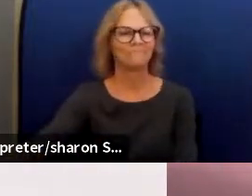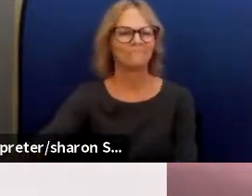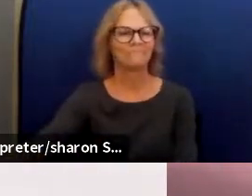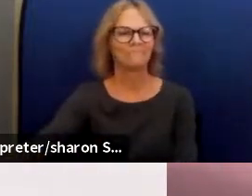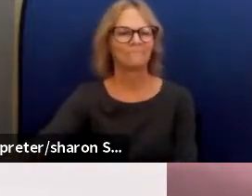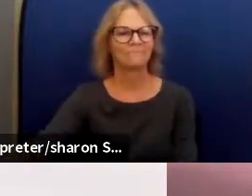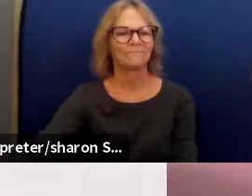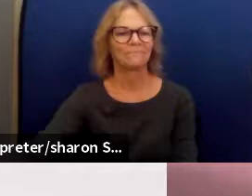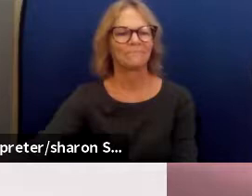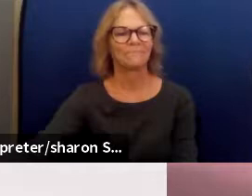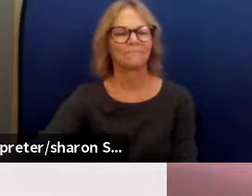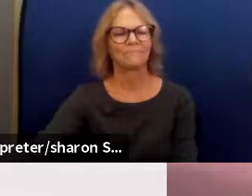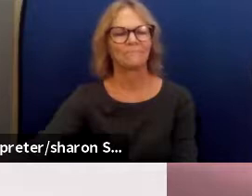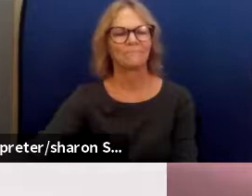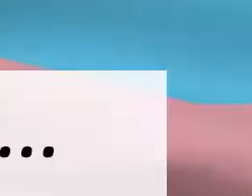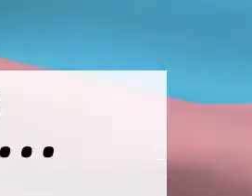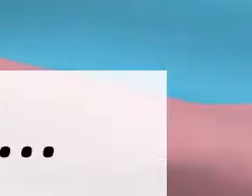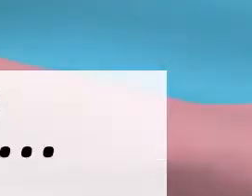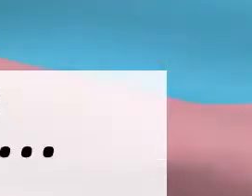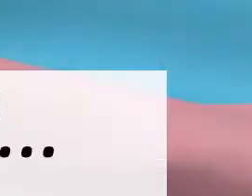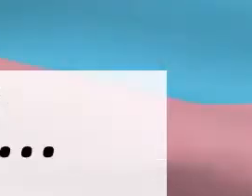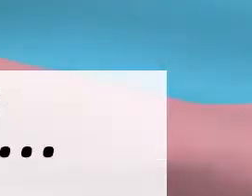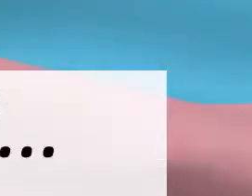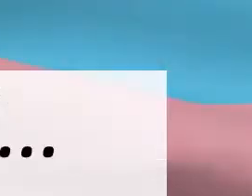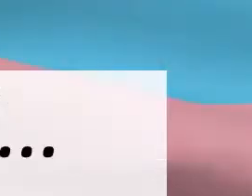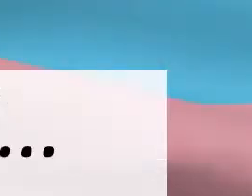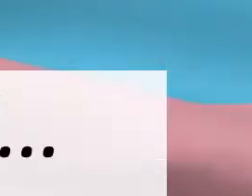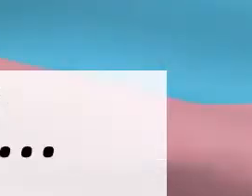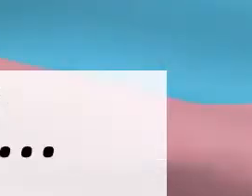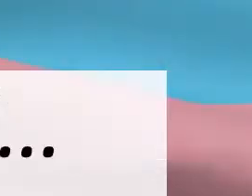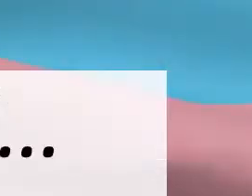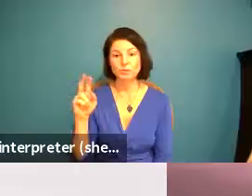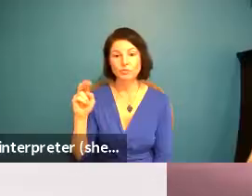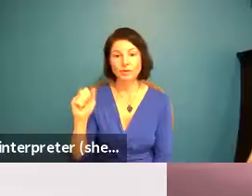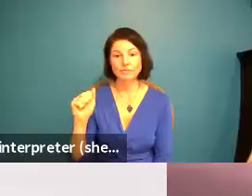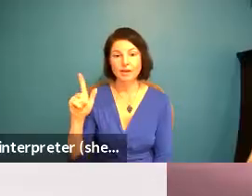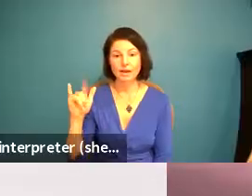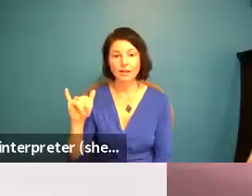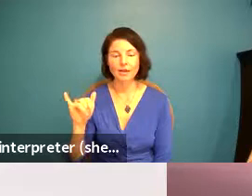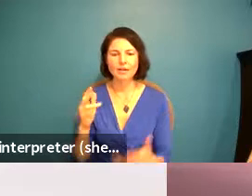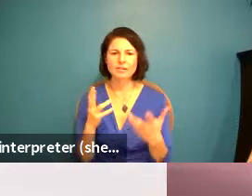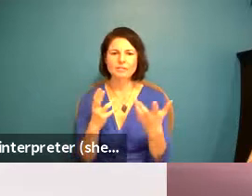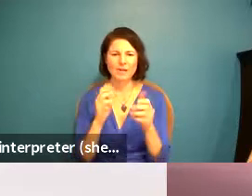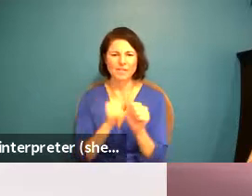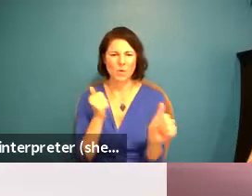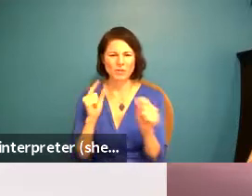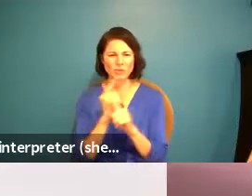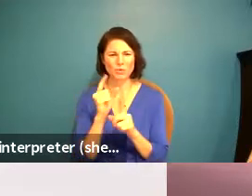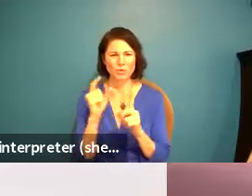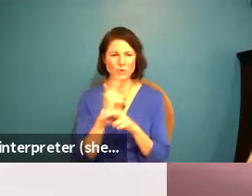Trans ally avoids using offensive terminology such as transsexualism and transgenderism instead uses the more politically correct